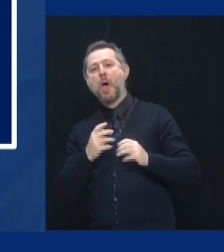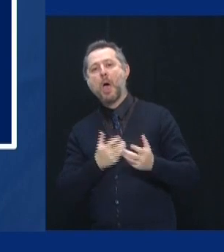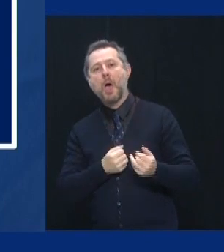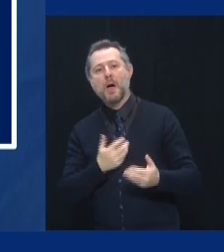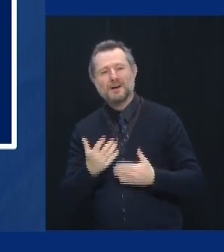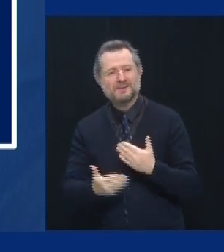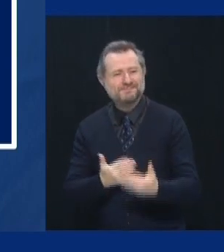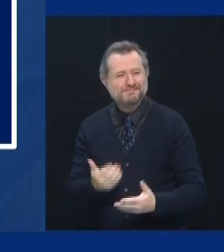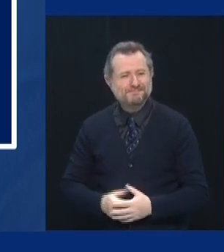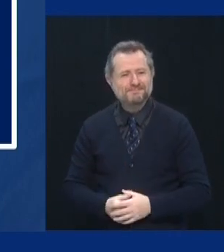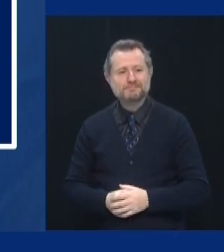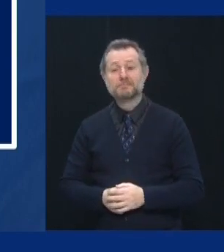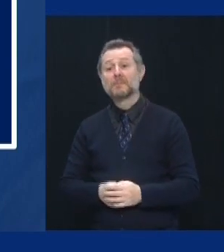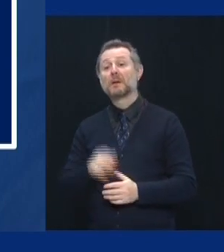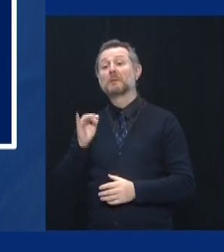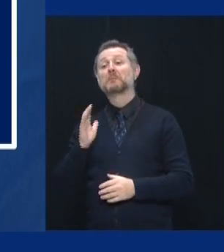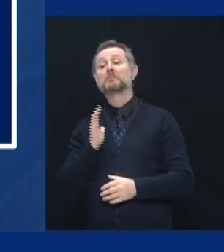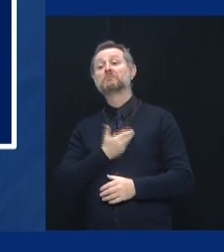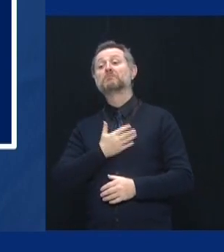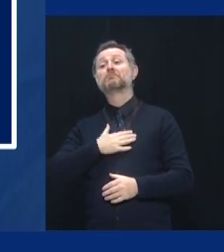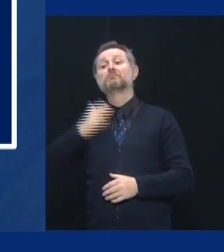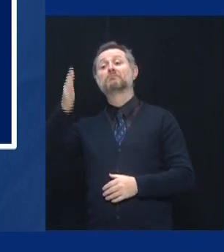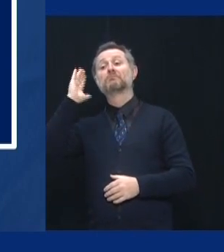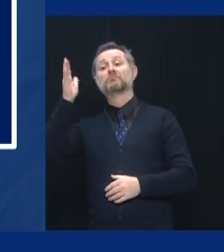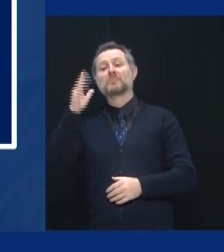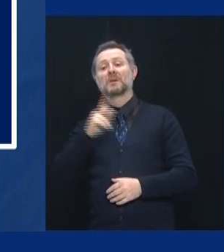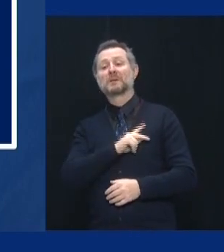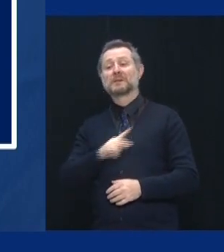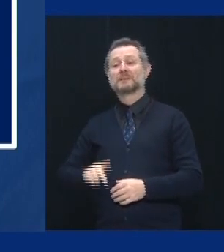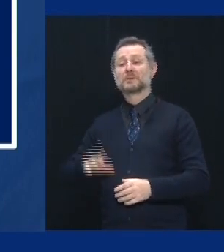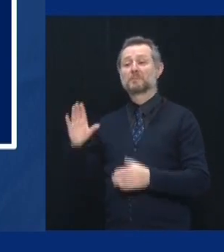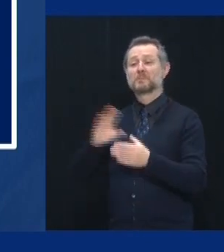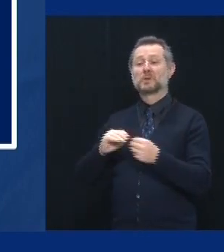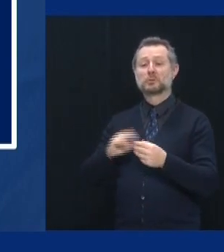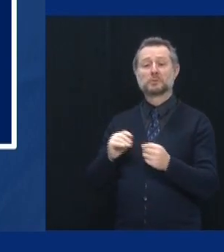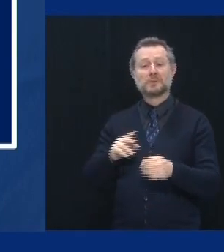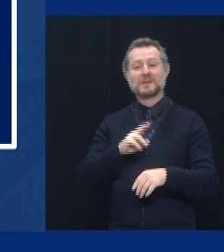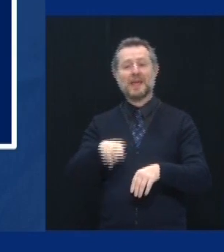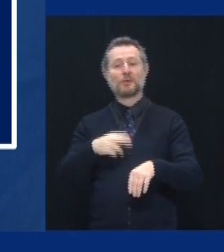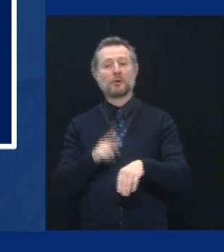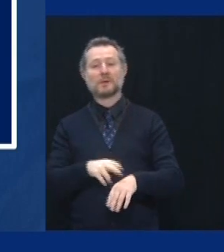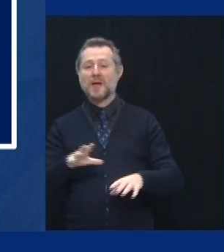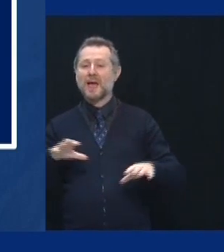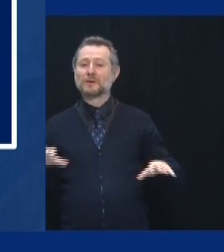TO THOSE COMMUNITIES ABOUT THE?/b FACTS OF THE VACCINE AND TRY TO REDUCE THE CYNICISM AND DISTRUST.